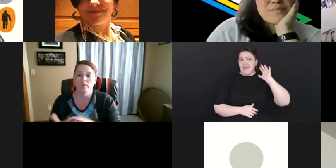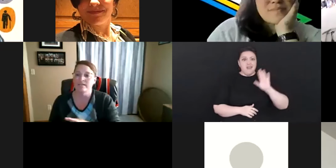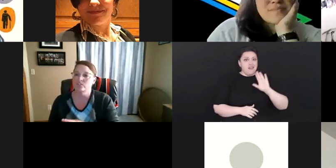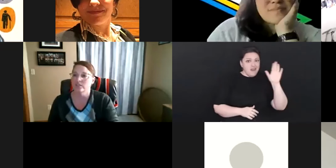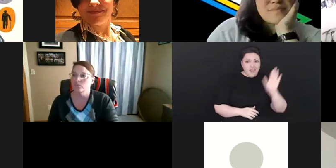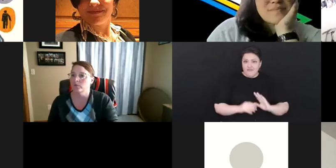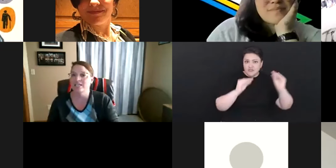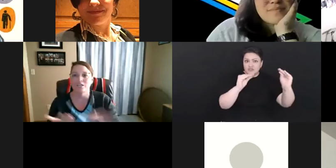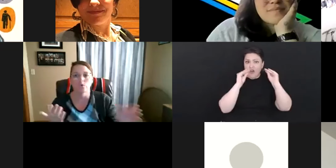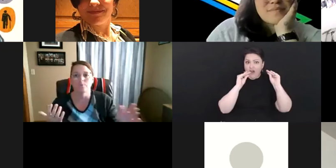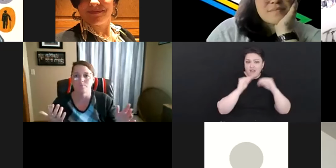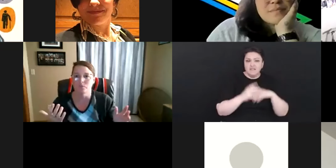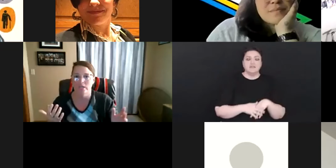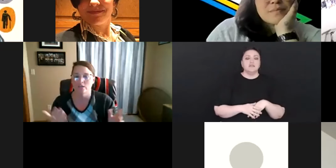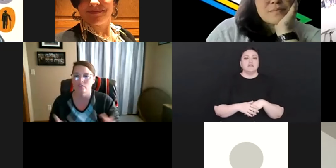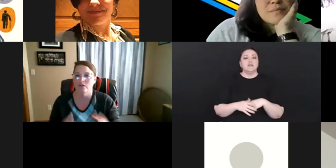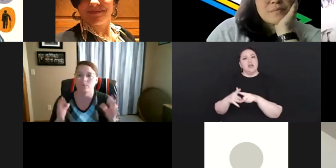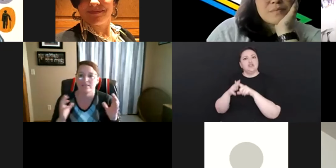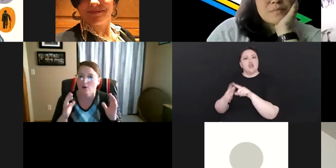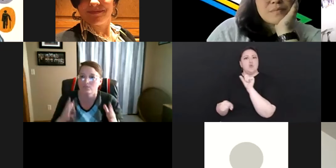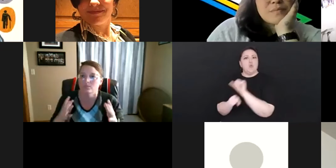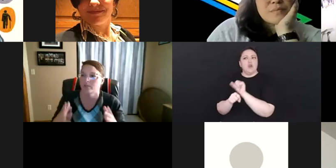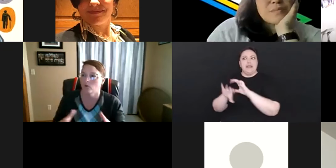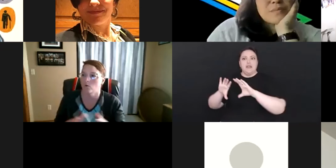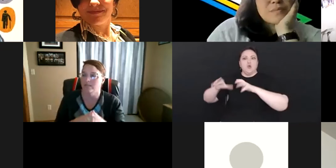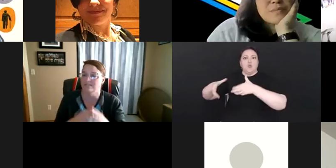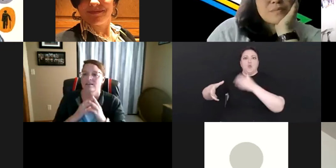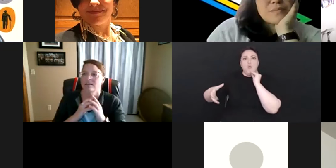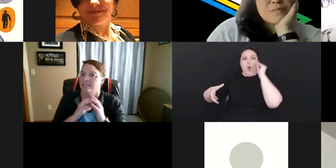I started working in group homes 30 years ago, right, the ultimate goal was independence.